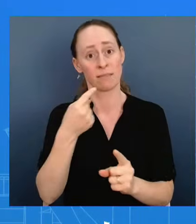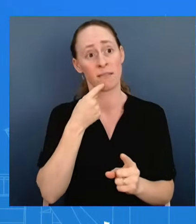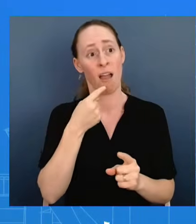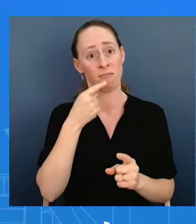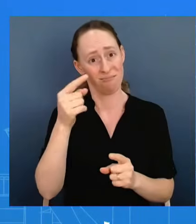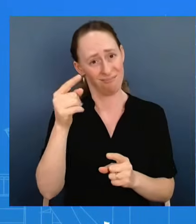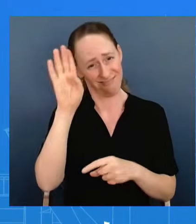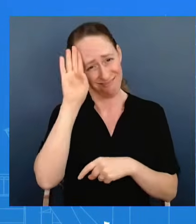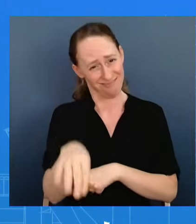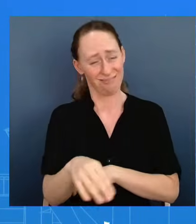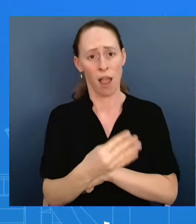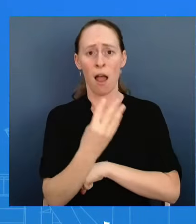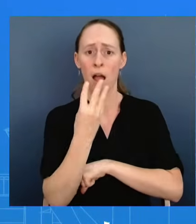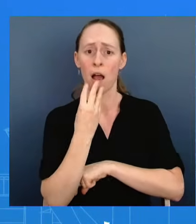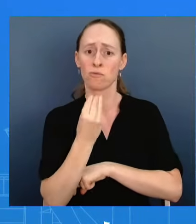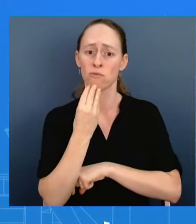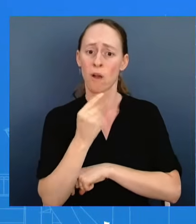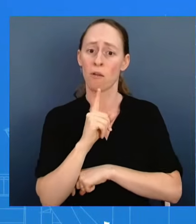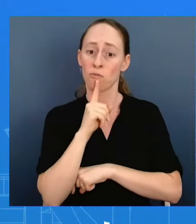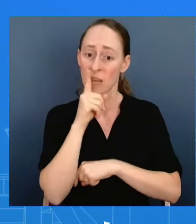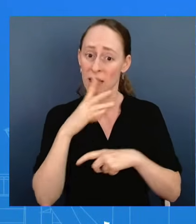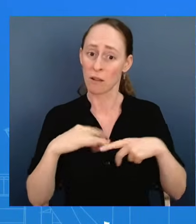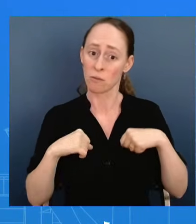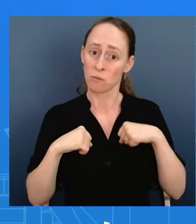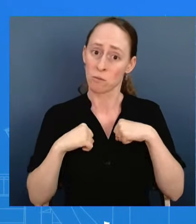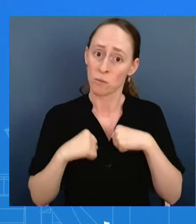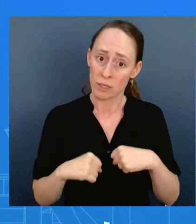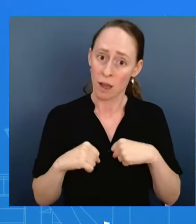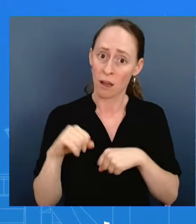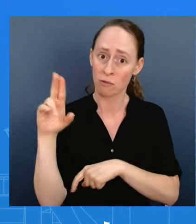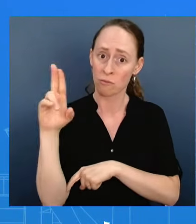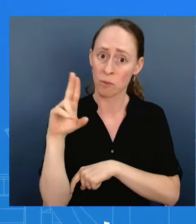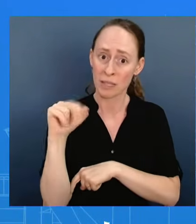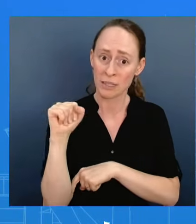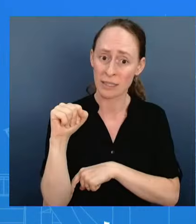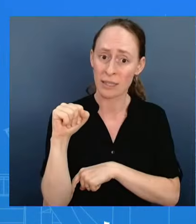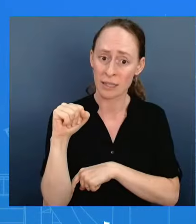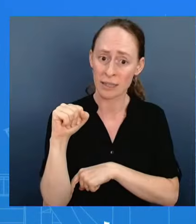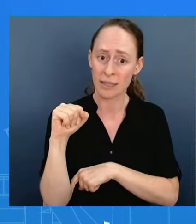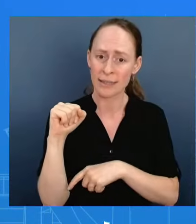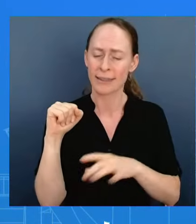I mean, why -- is it sort of an overt criticism from leader of an ally?